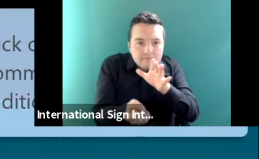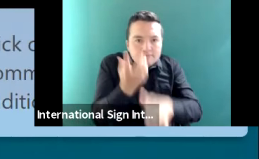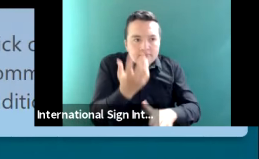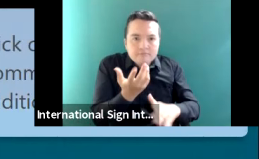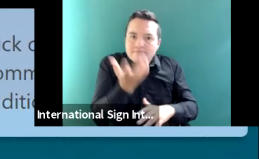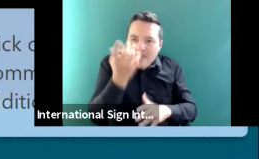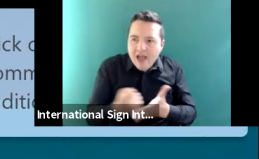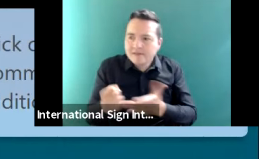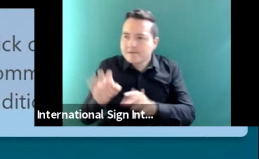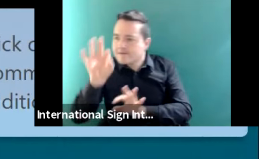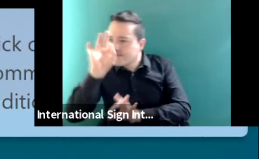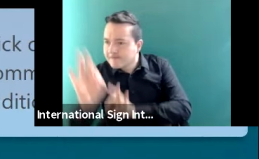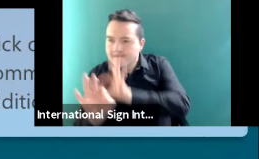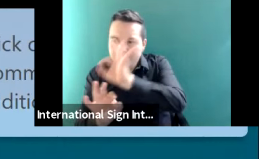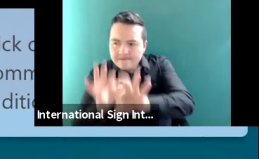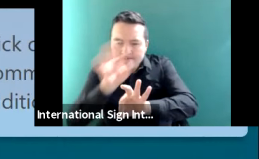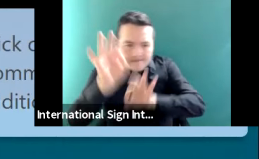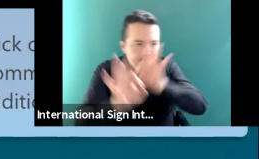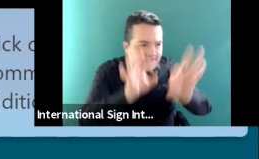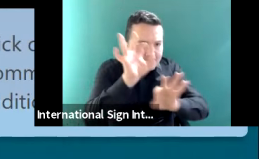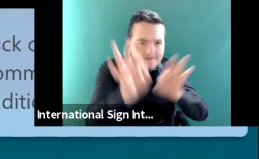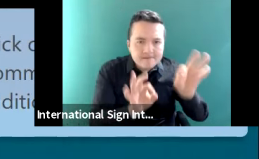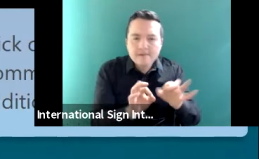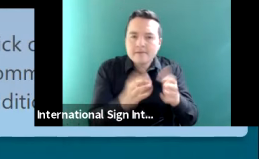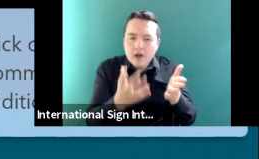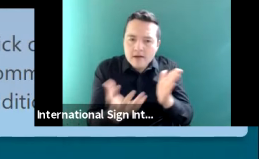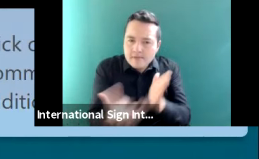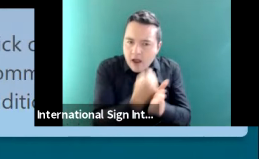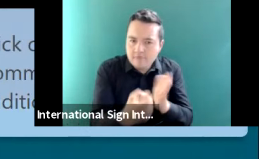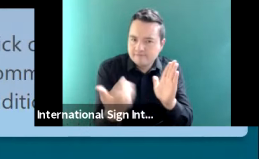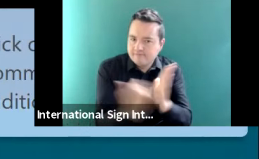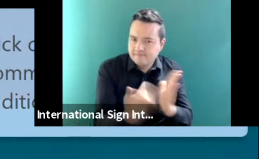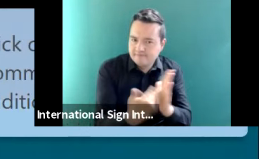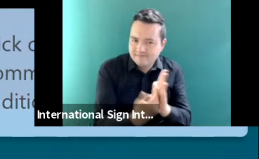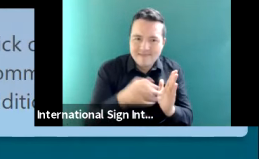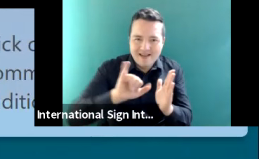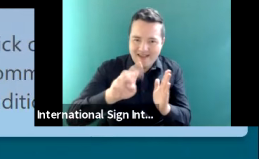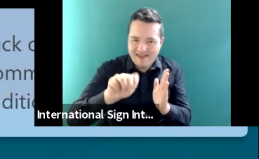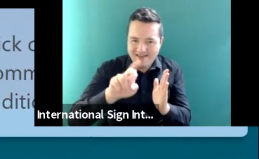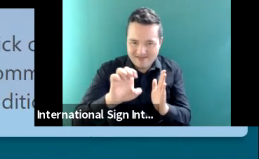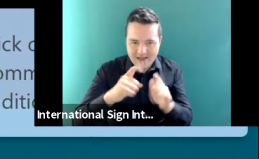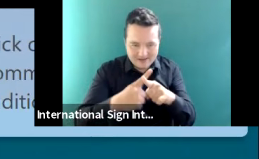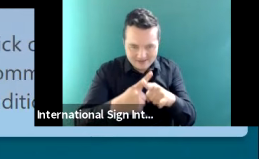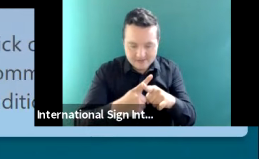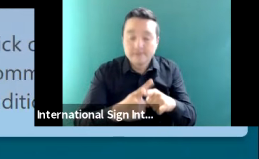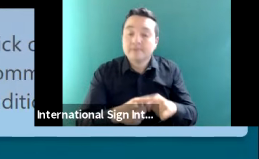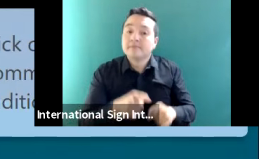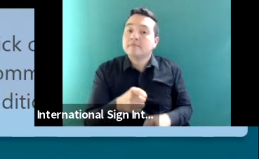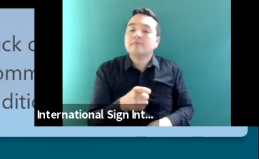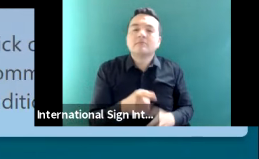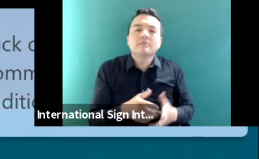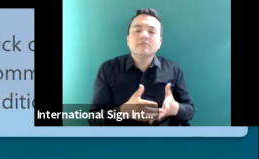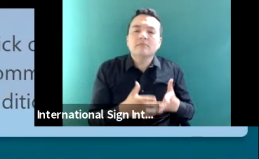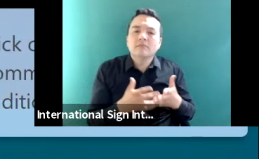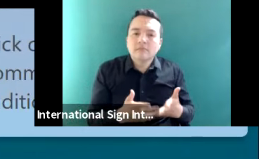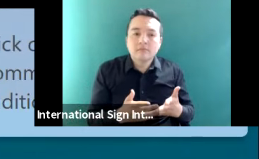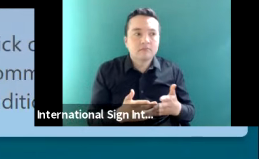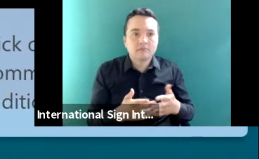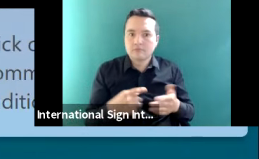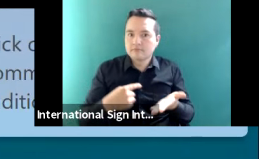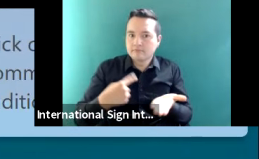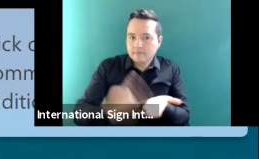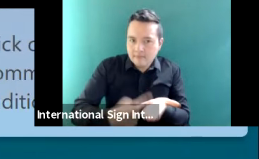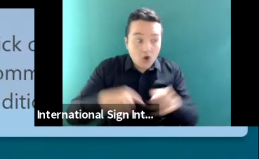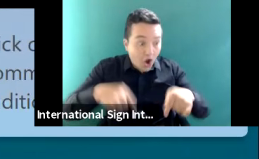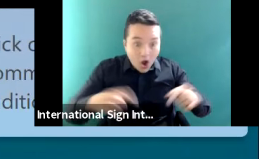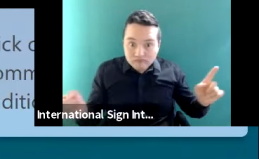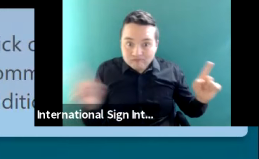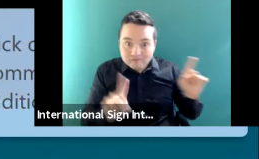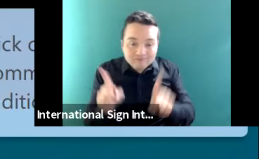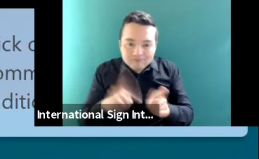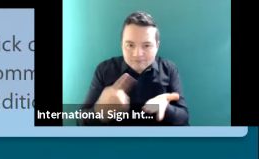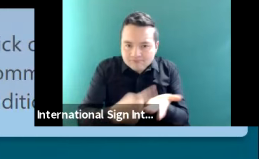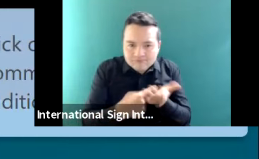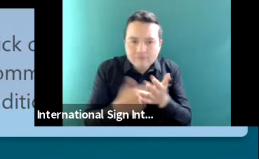Based on what Axel Leblois described, I would like to thank the G3ict for this initiative.